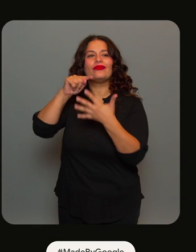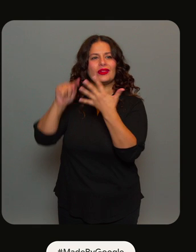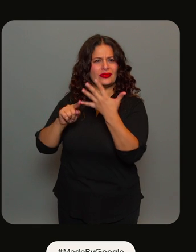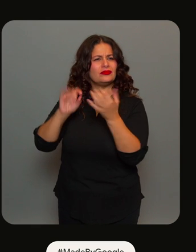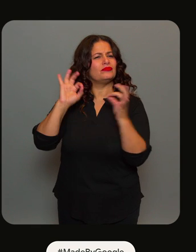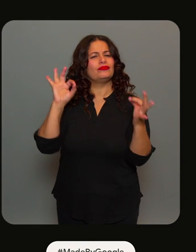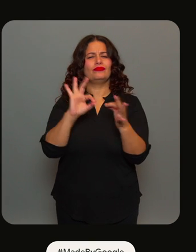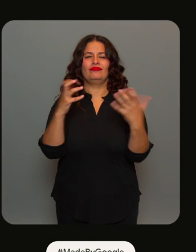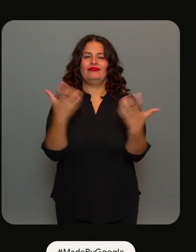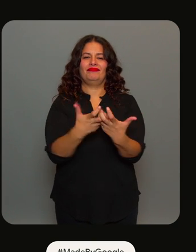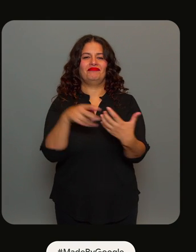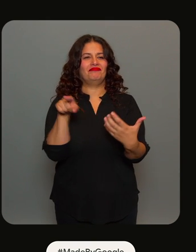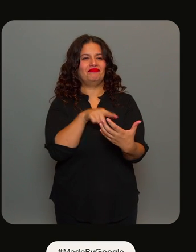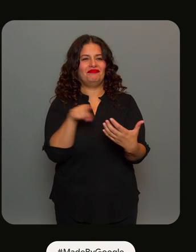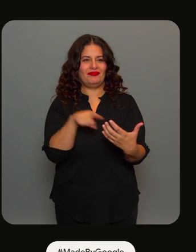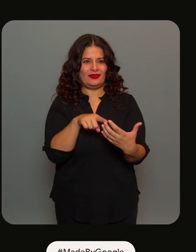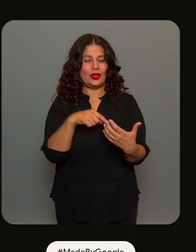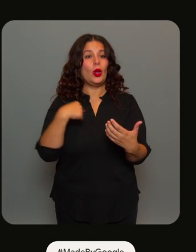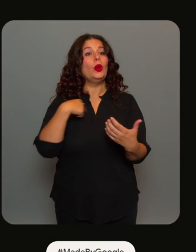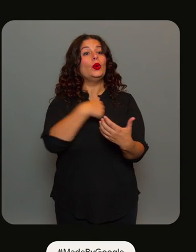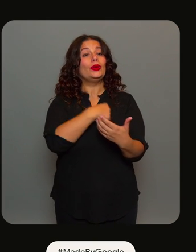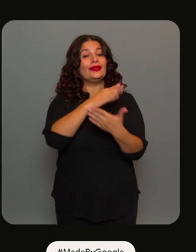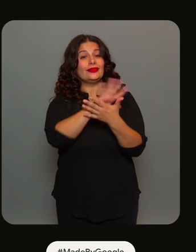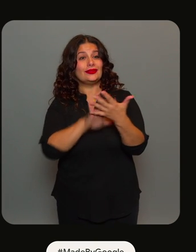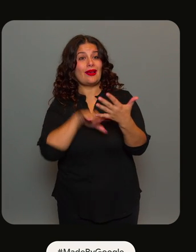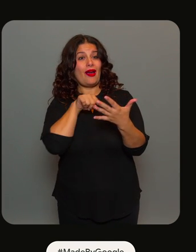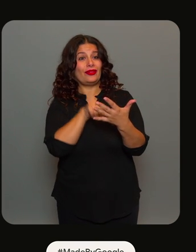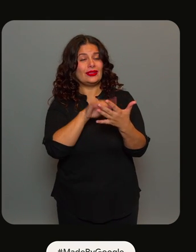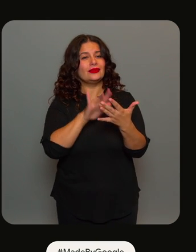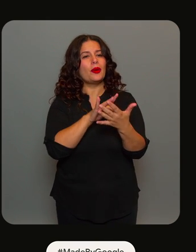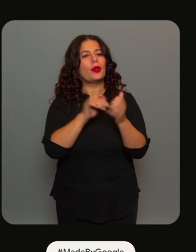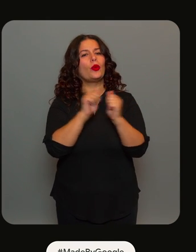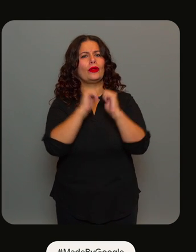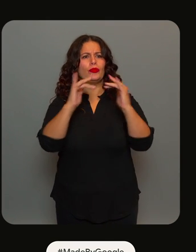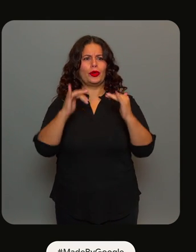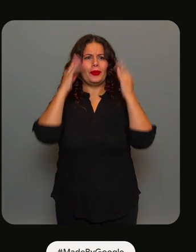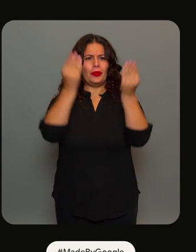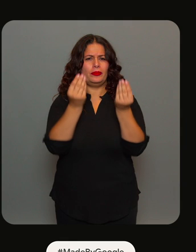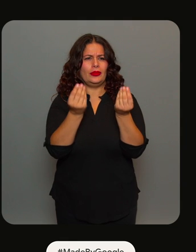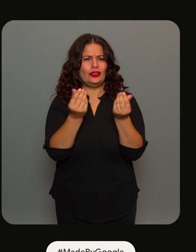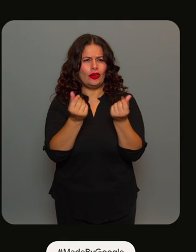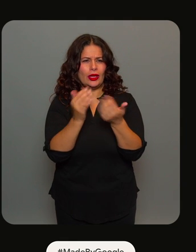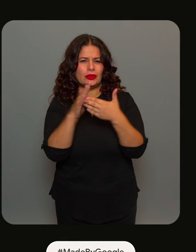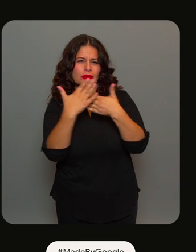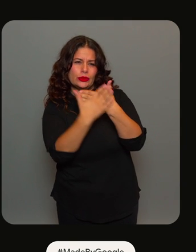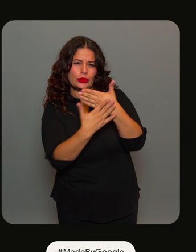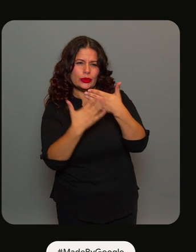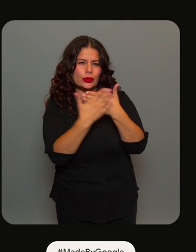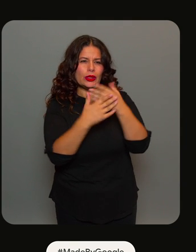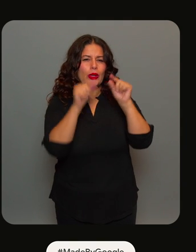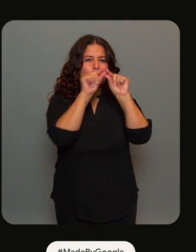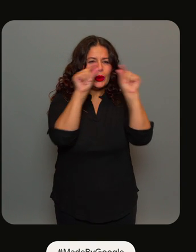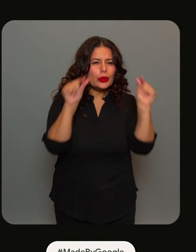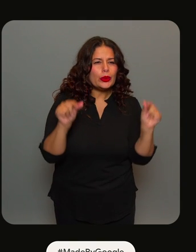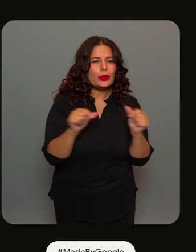We designed Pixel Tablet with premium materials and finishes, as well as smooth, rounded corners to make it an